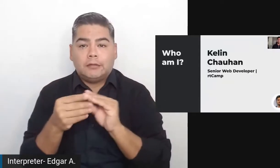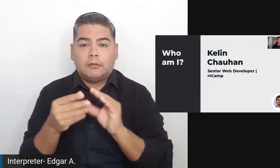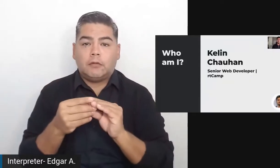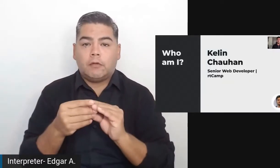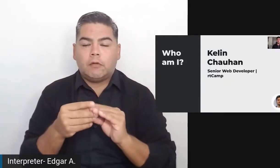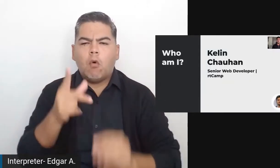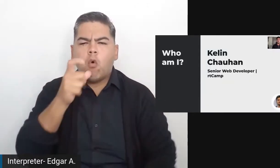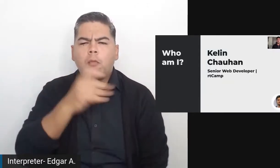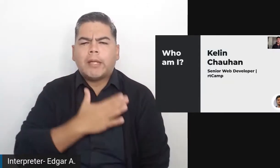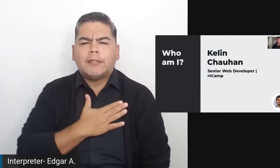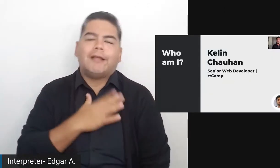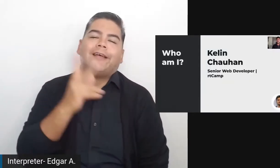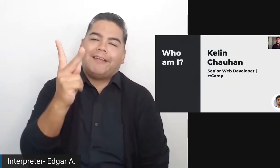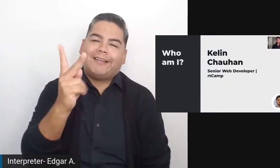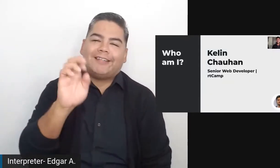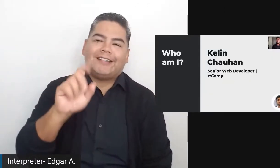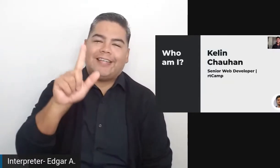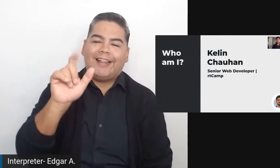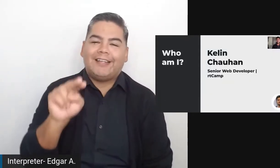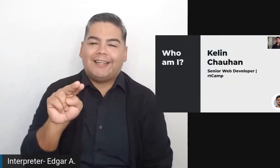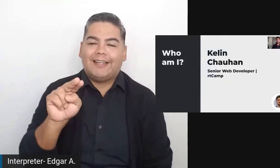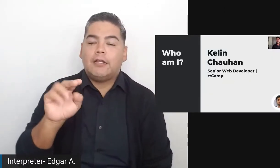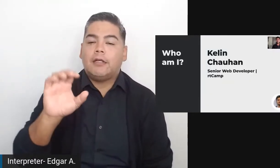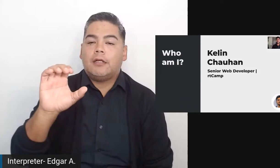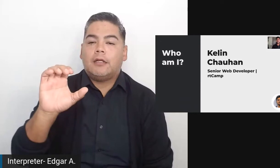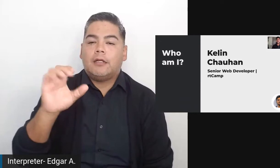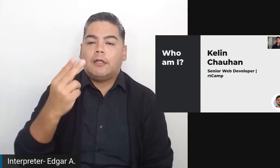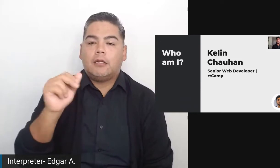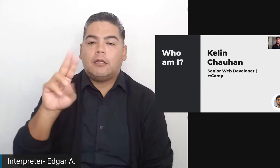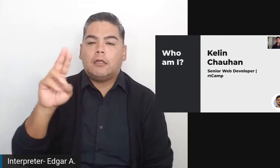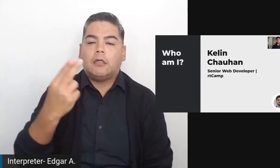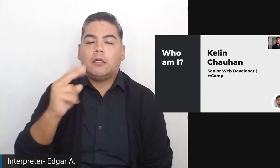My name is Kelin Chauhan. I am a web developer based out of India.